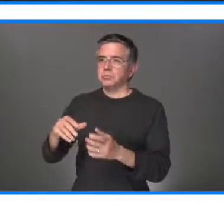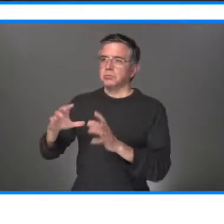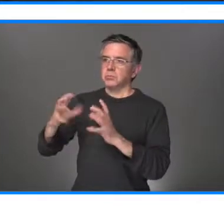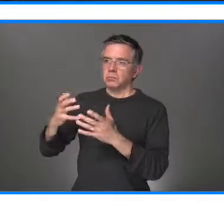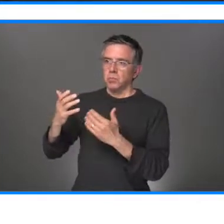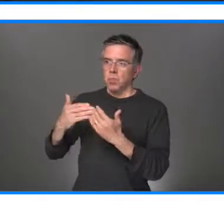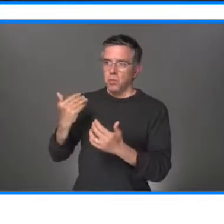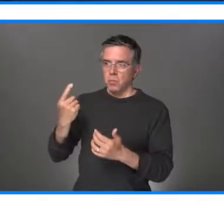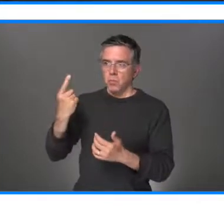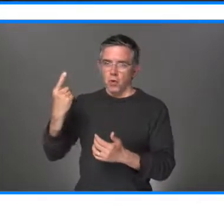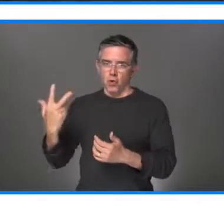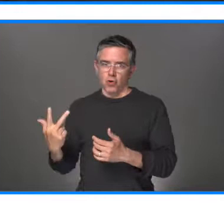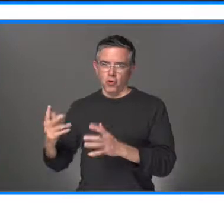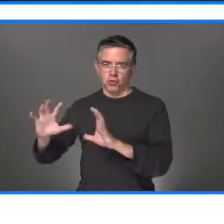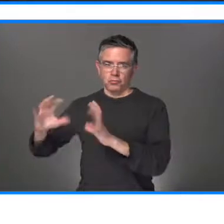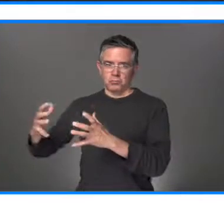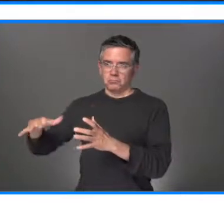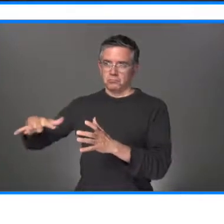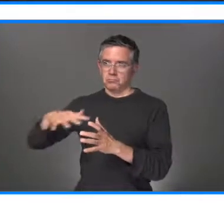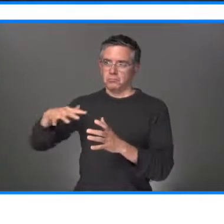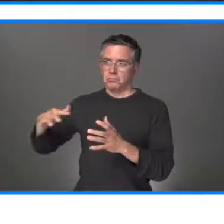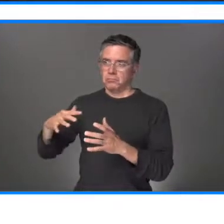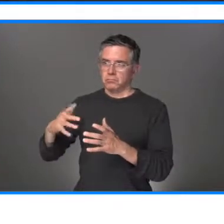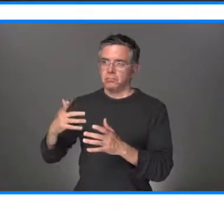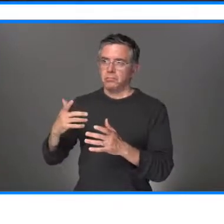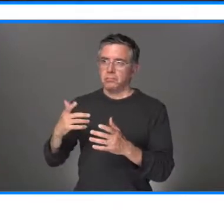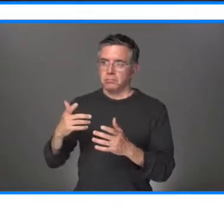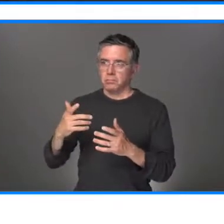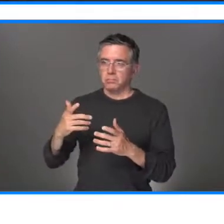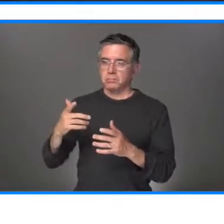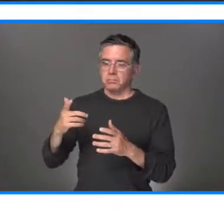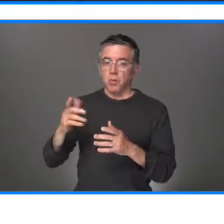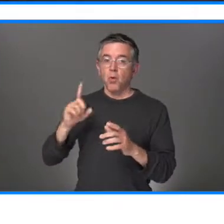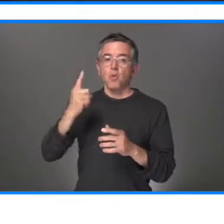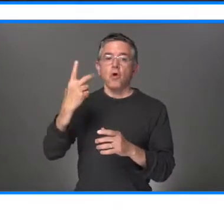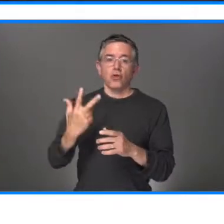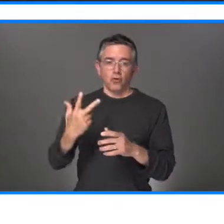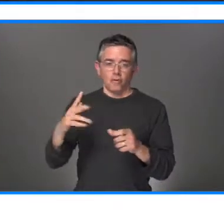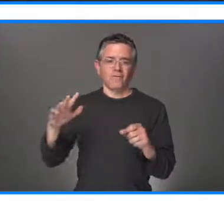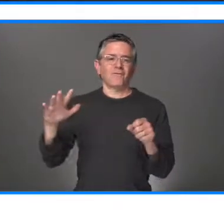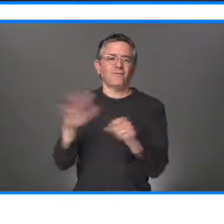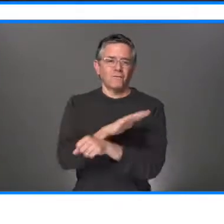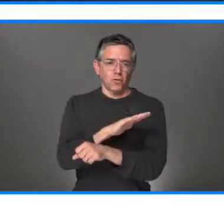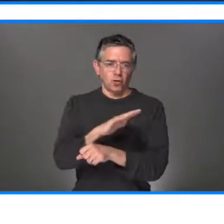are fully vaccinated against COVID-19. We're at about 29% in Whatcom County.